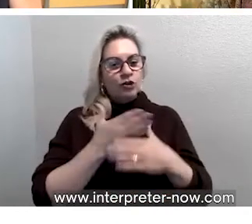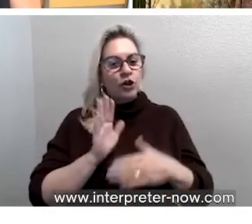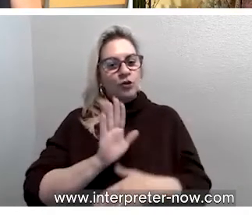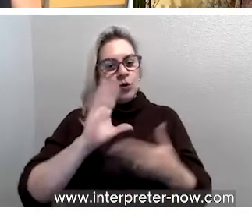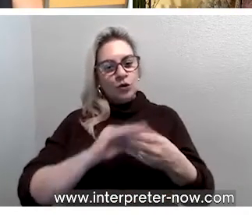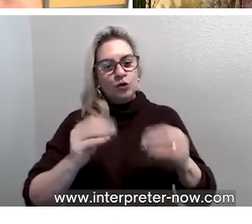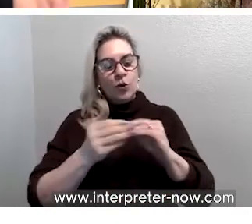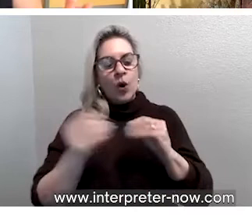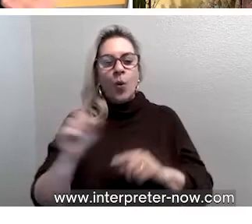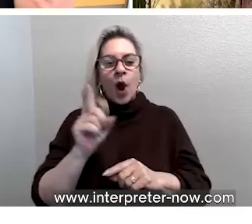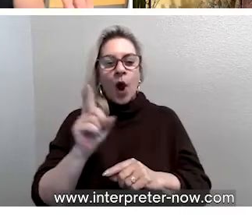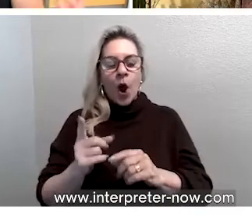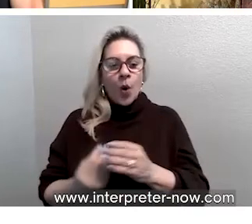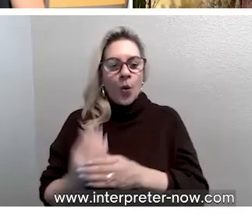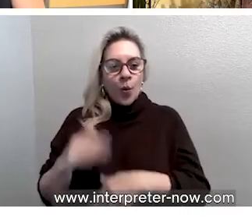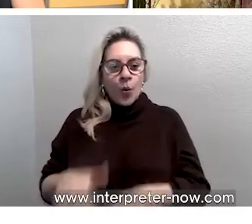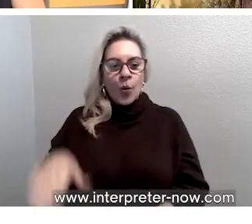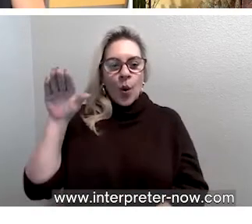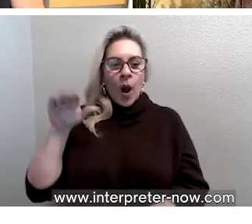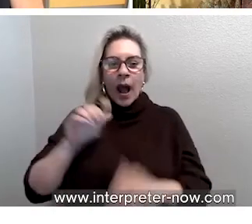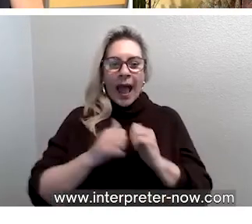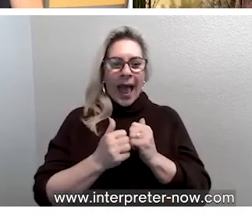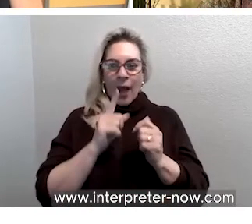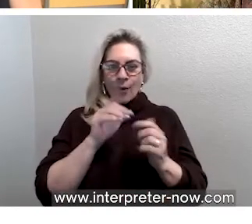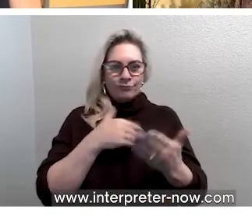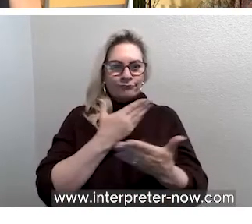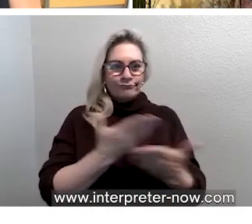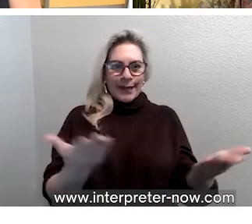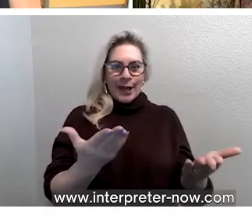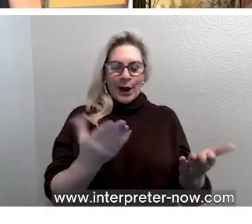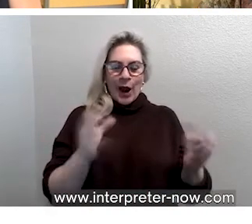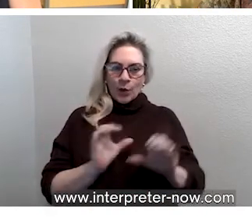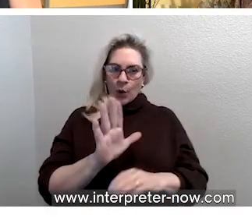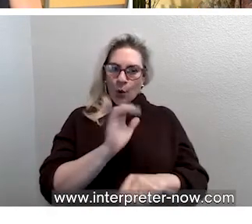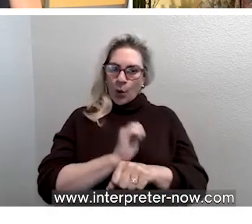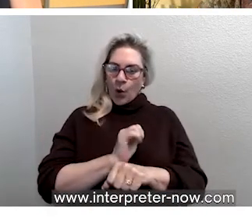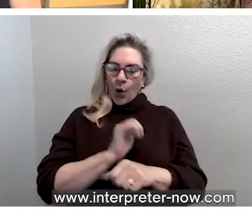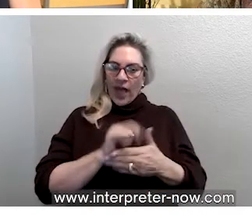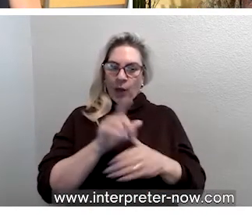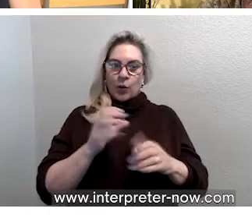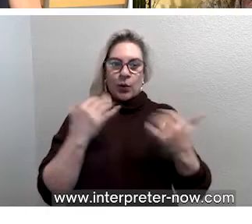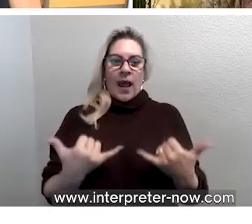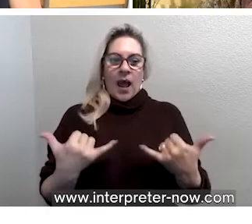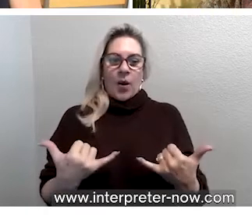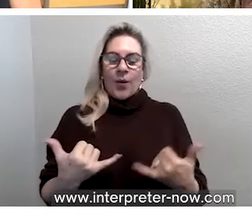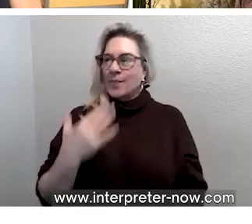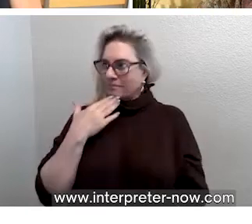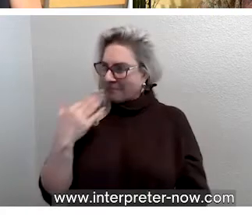Where you grew up and how you ended up here doing the work that you do now? Yeah, absolutely. Thank you.